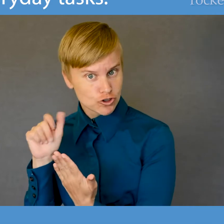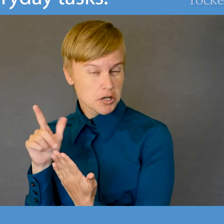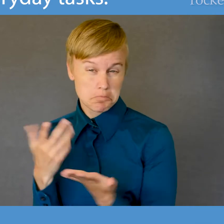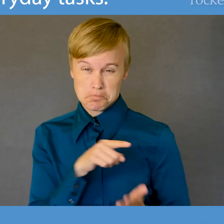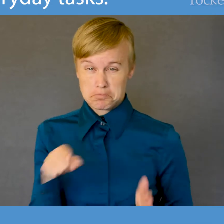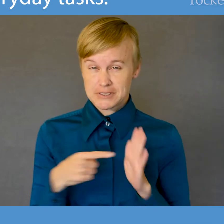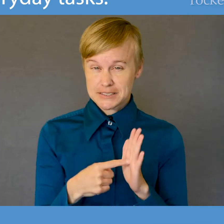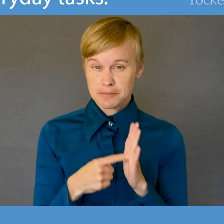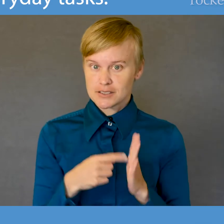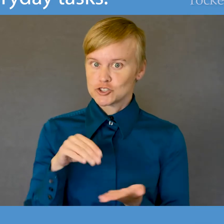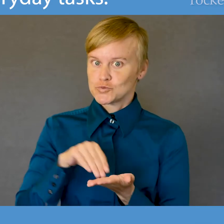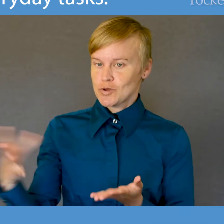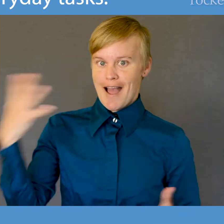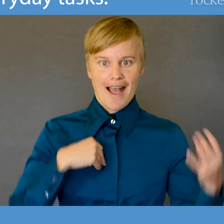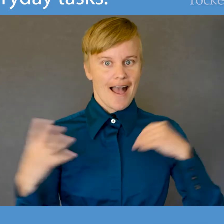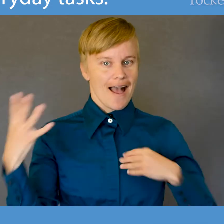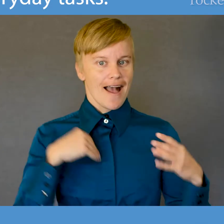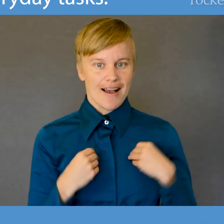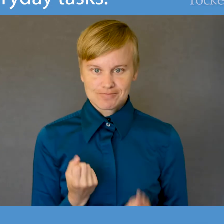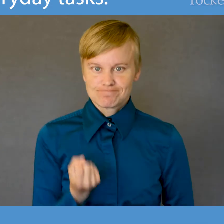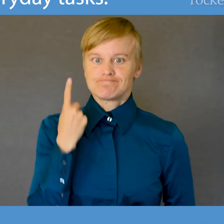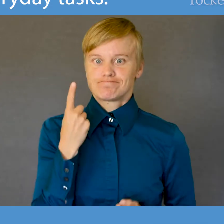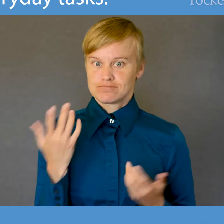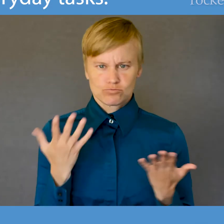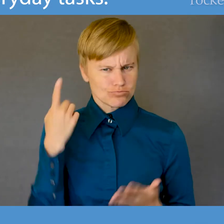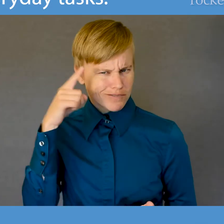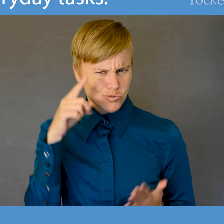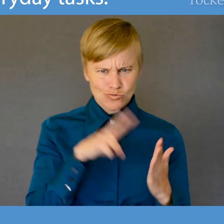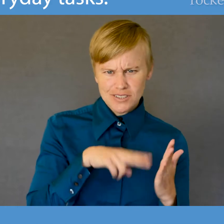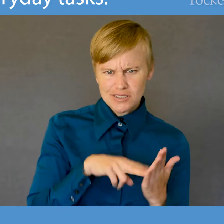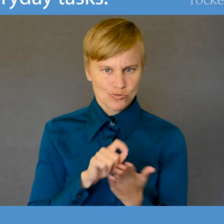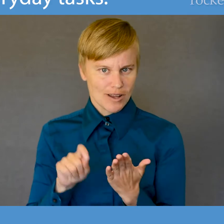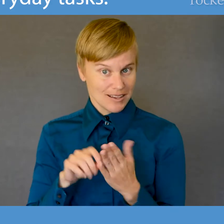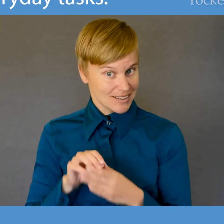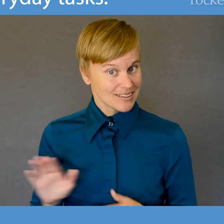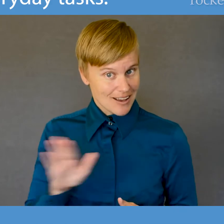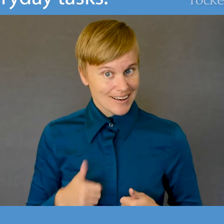all of those can be examples that students draw on when they're understanding the place of literacy in their own lives.